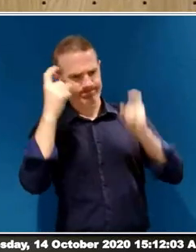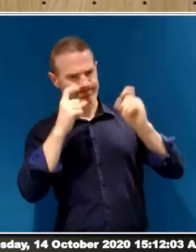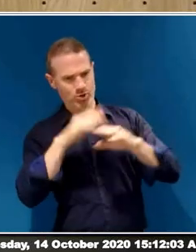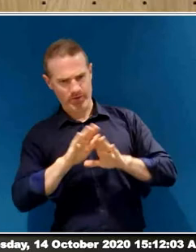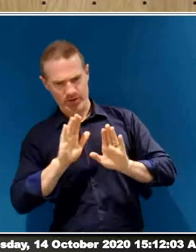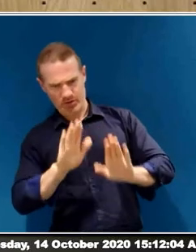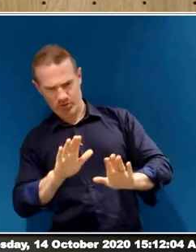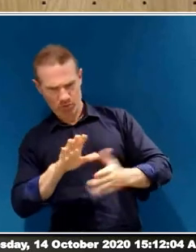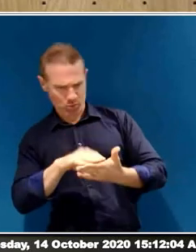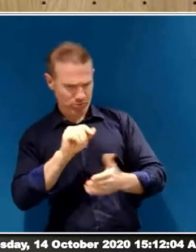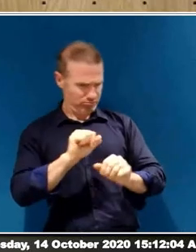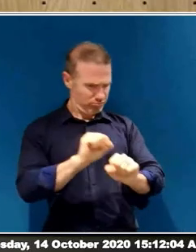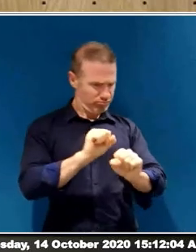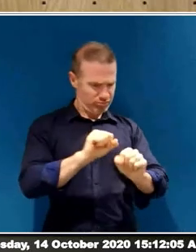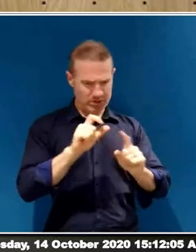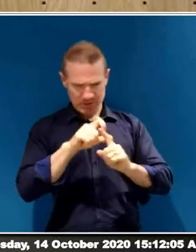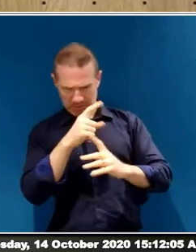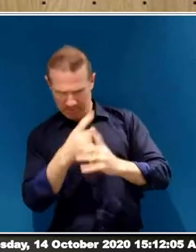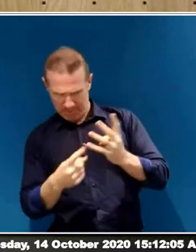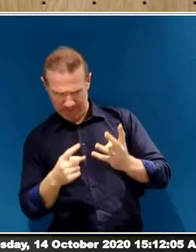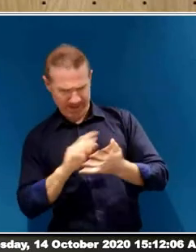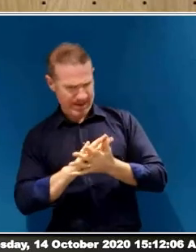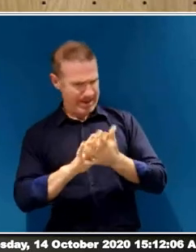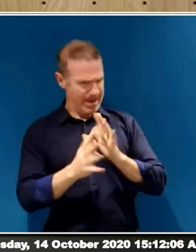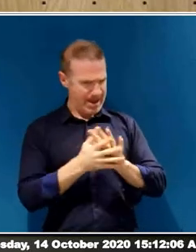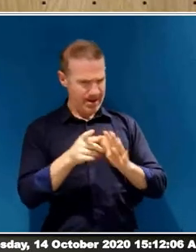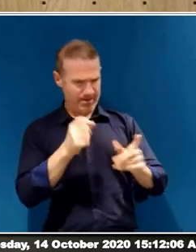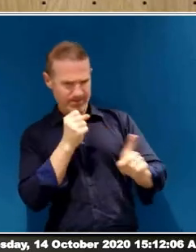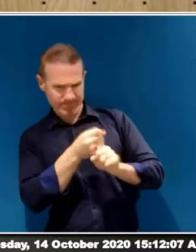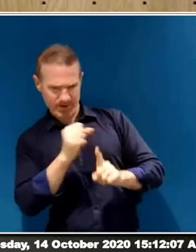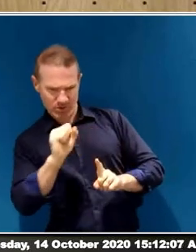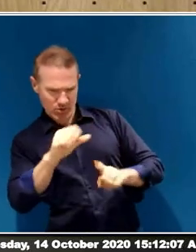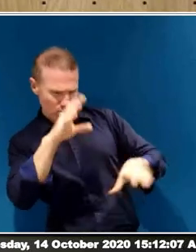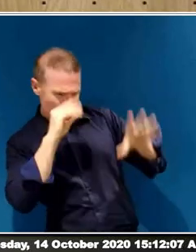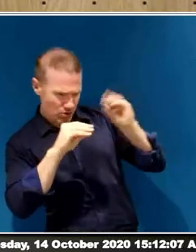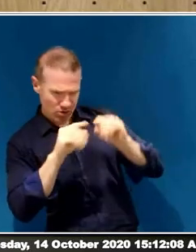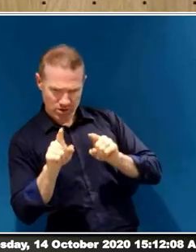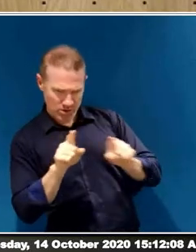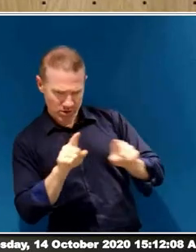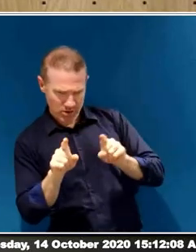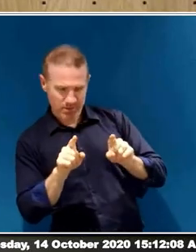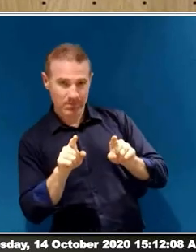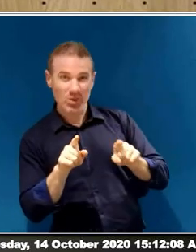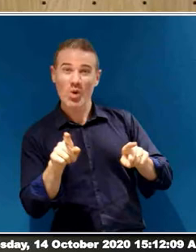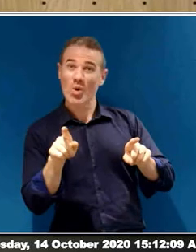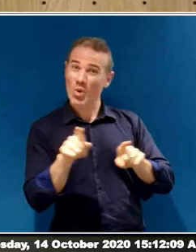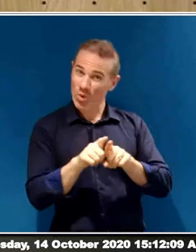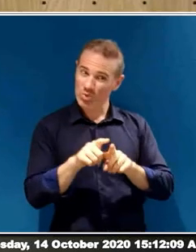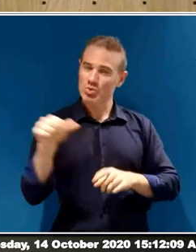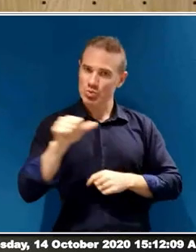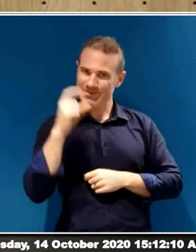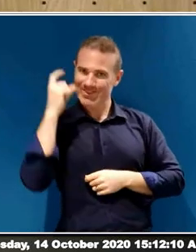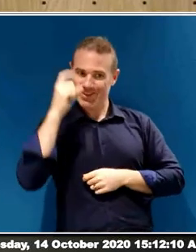It also requires us to consider the voice of the student or their associates, normally their parents or carers.